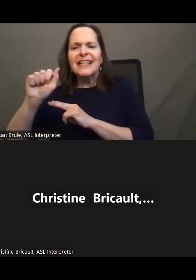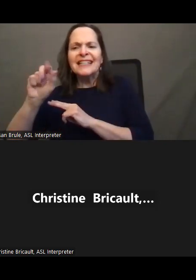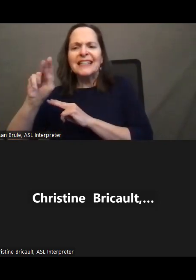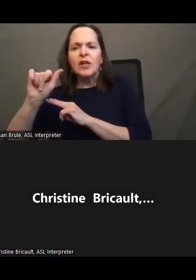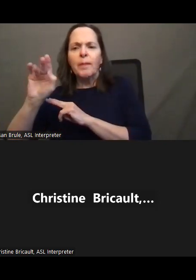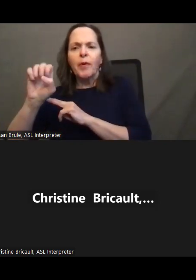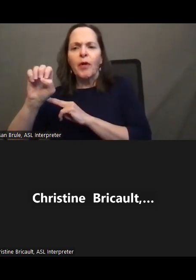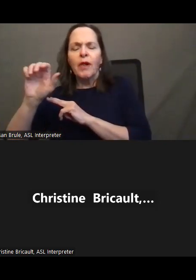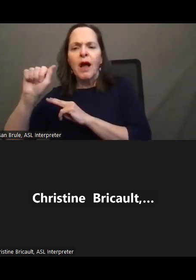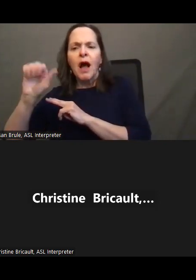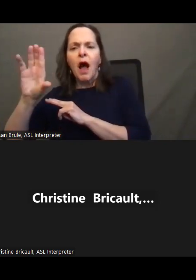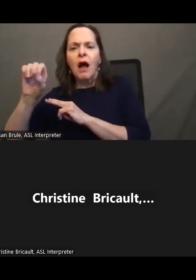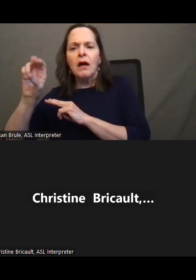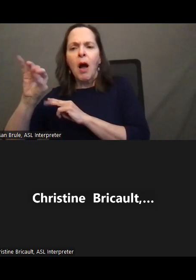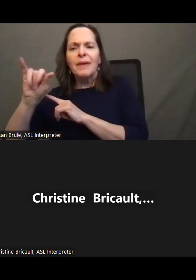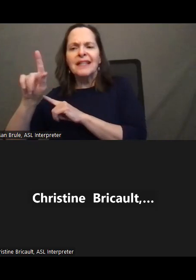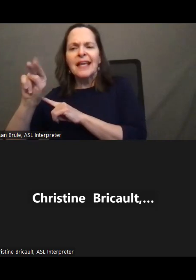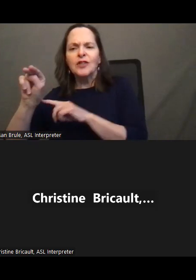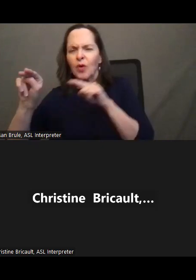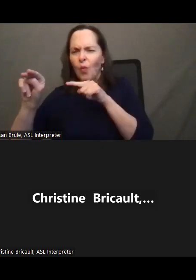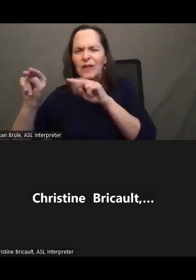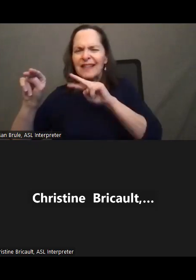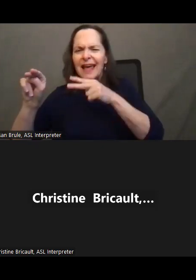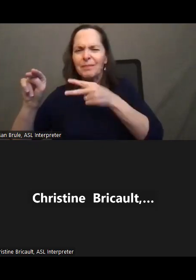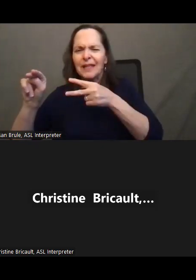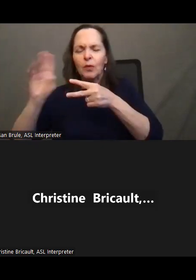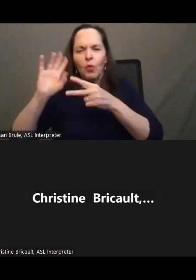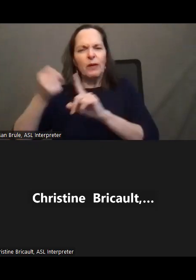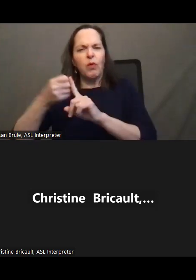order to allow them to access those programs. We'll go into more detail on